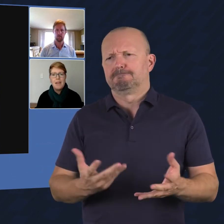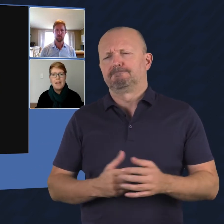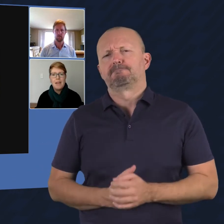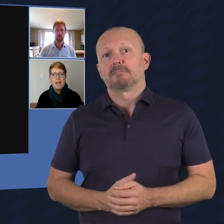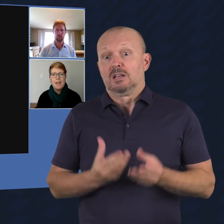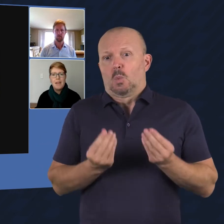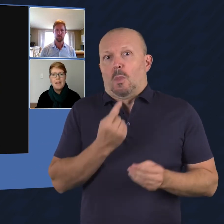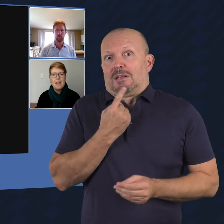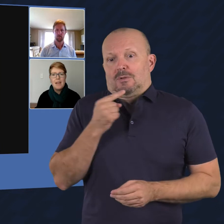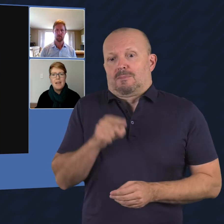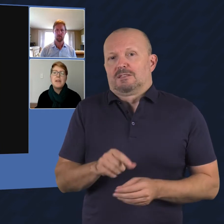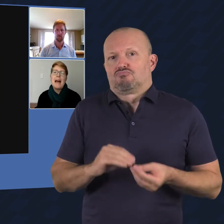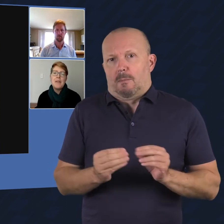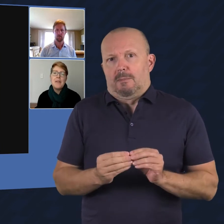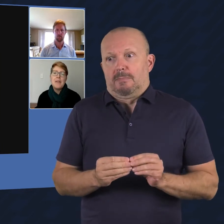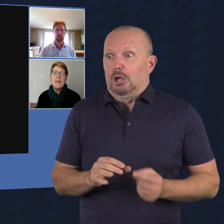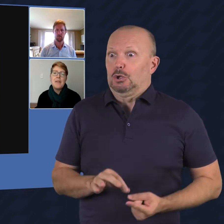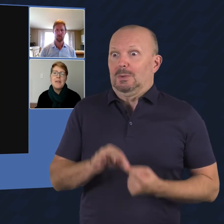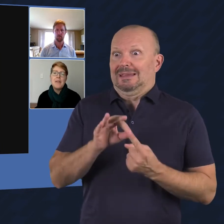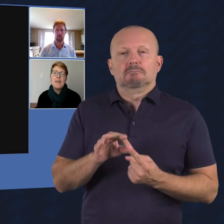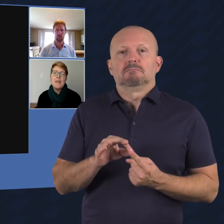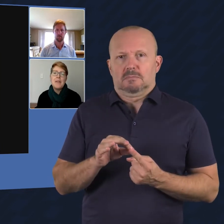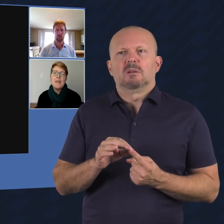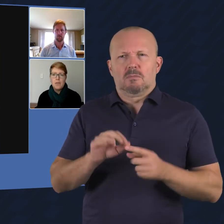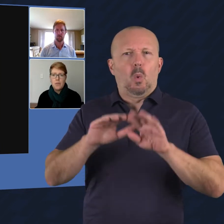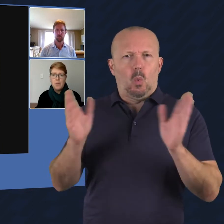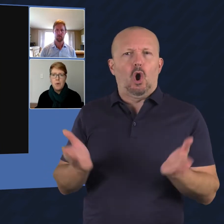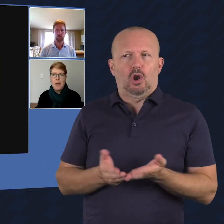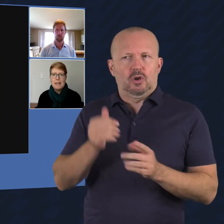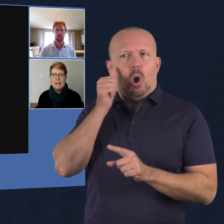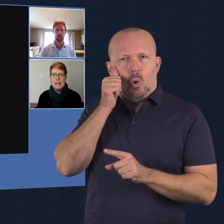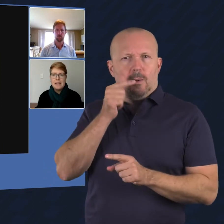It's worth mentioning that this exact problem has been recognised in the music industry more widely,